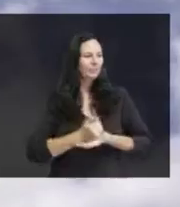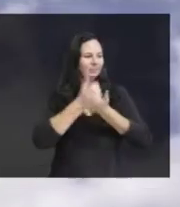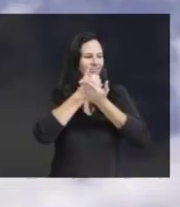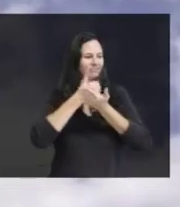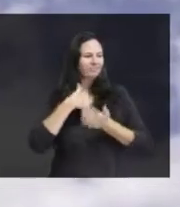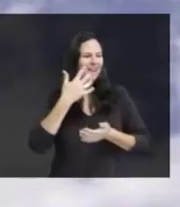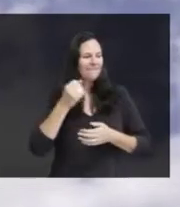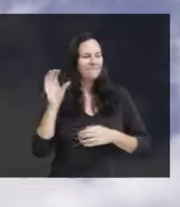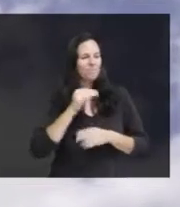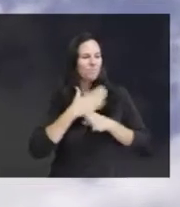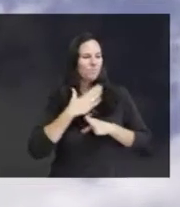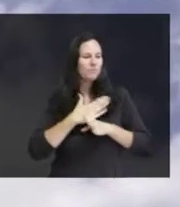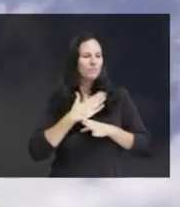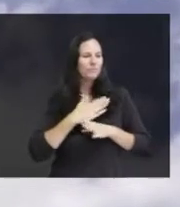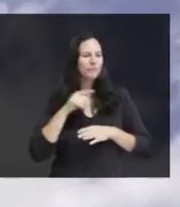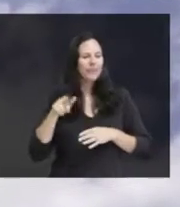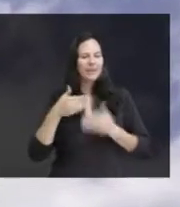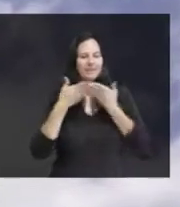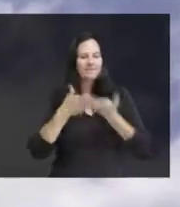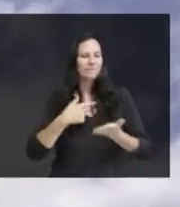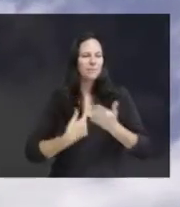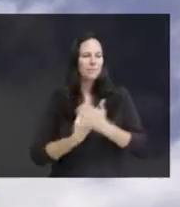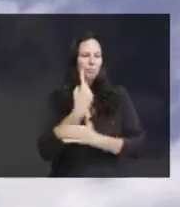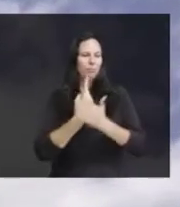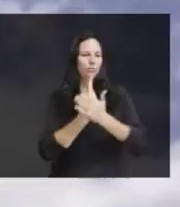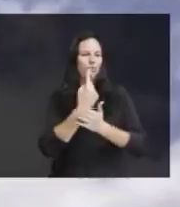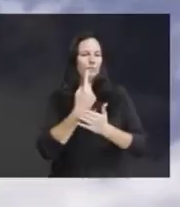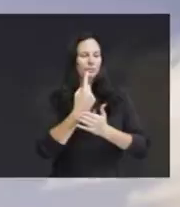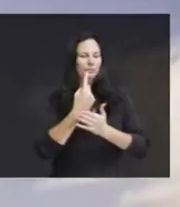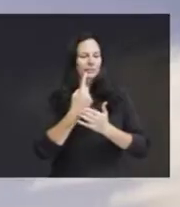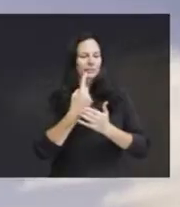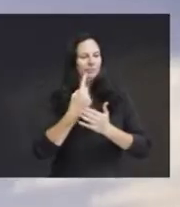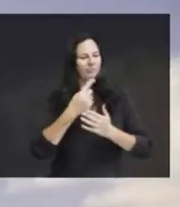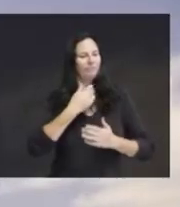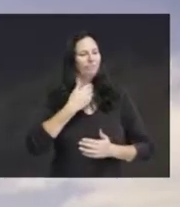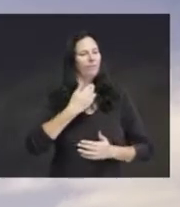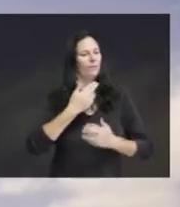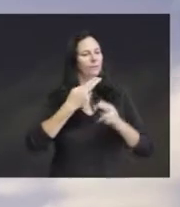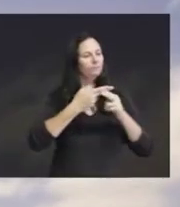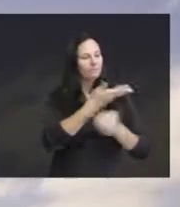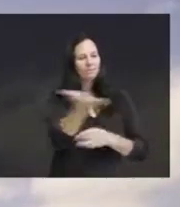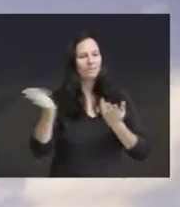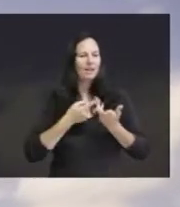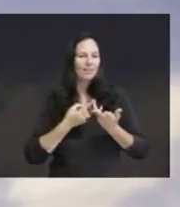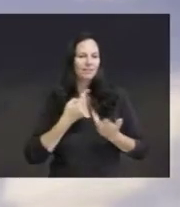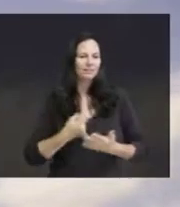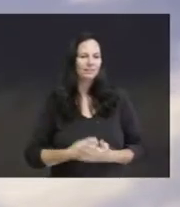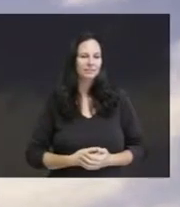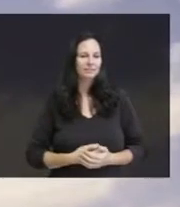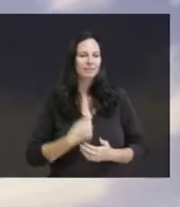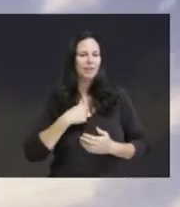at the face of the casino, and the hotel behind it at the same time. I feel fortunate